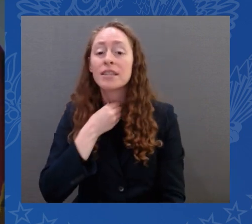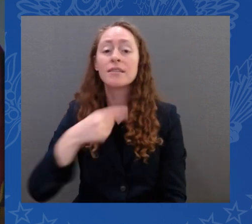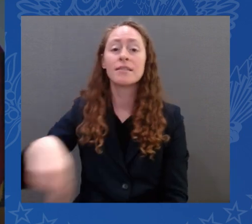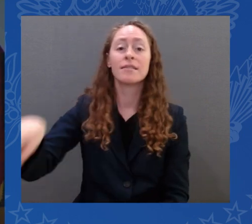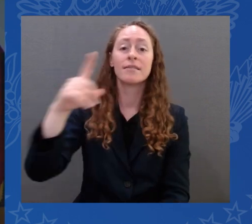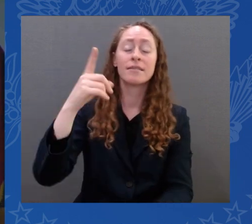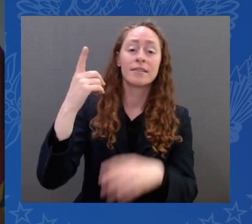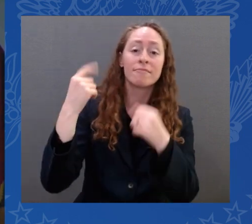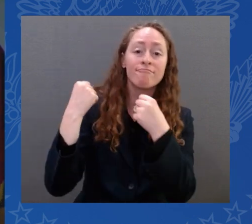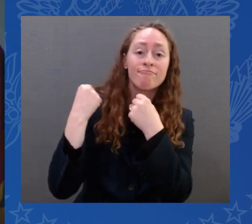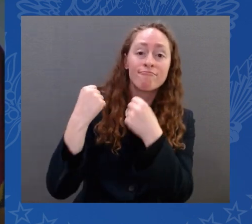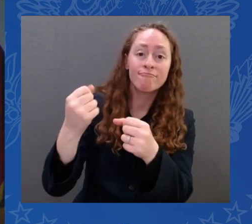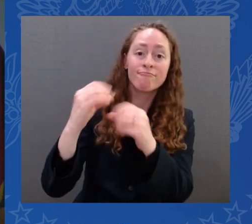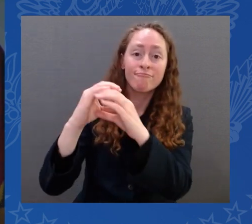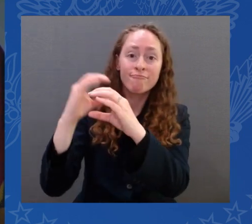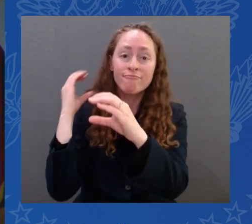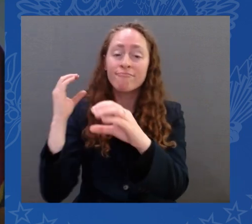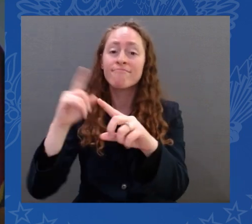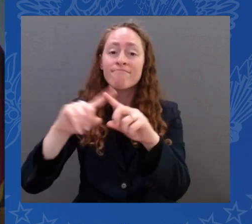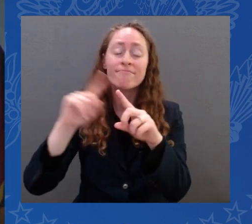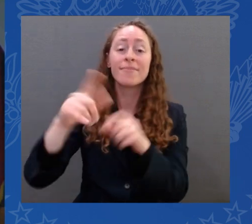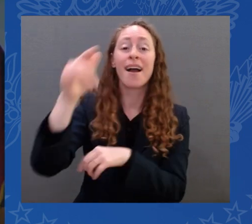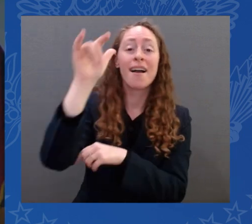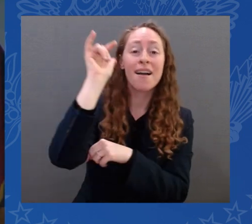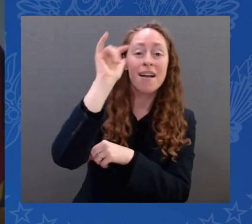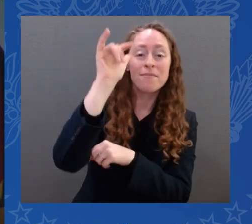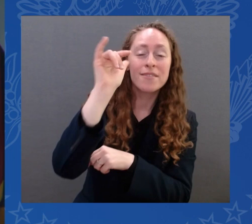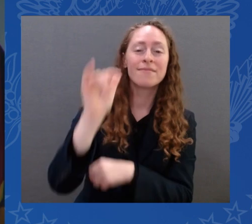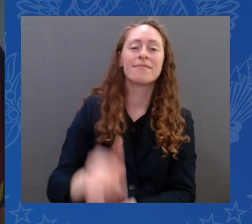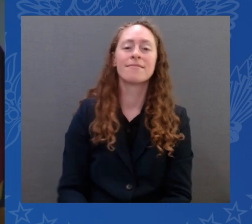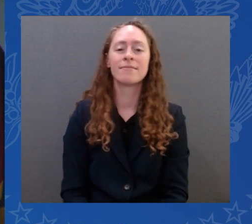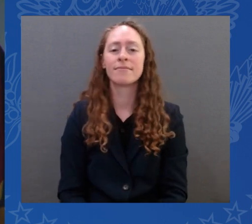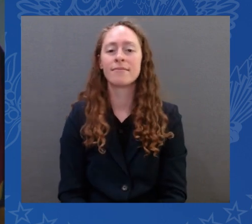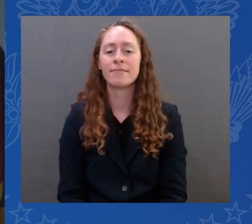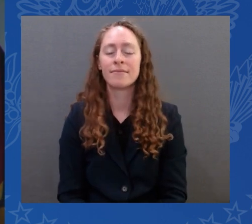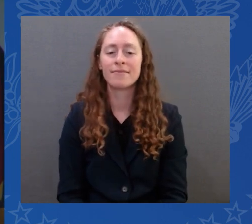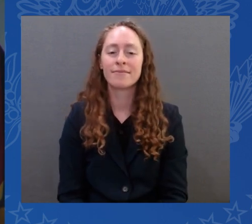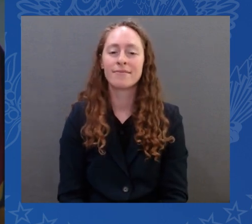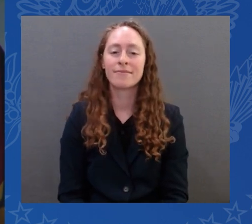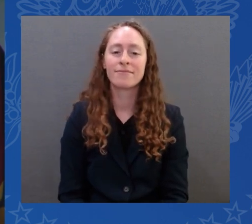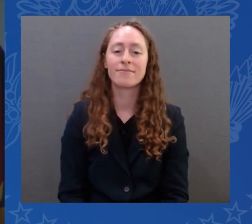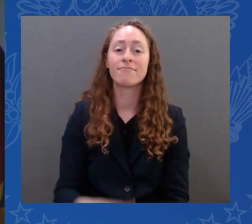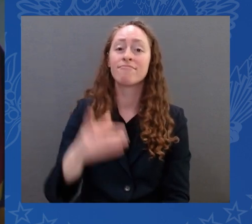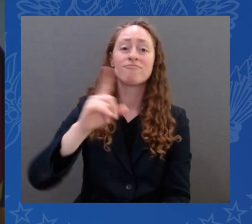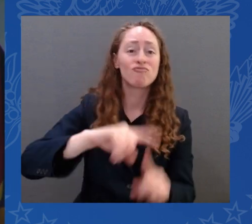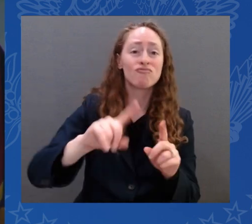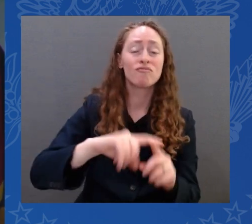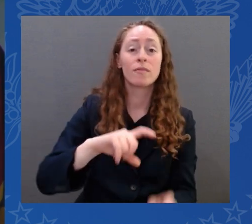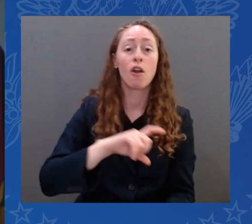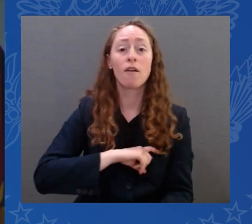we're going to look to you to ensure the security of the American people, to build connections